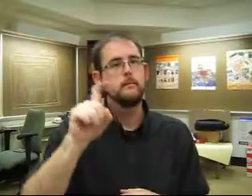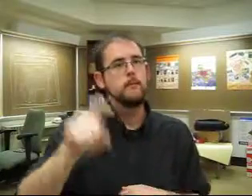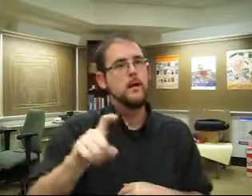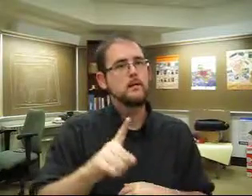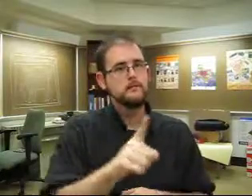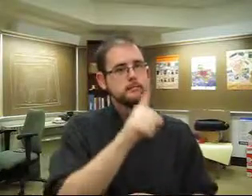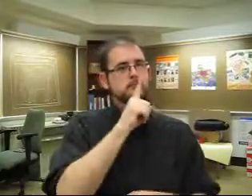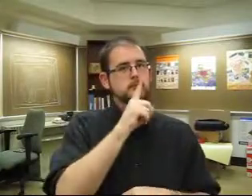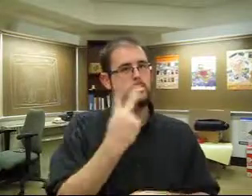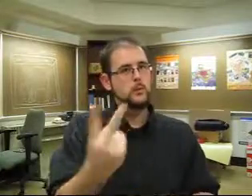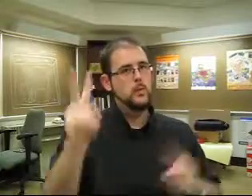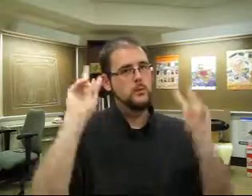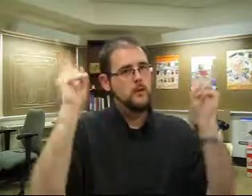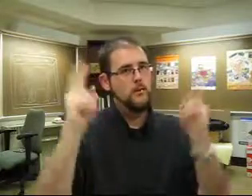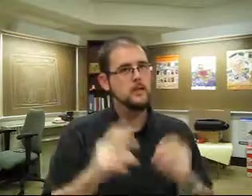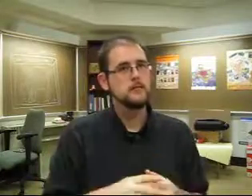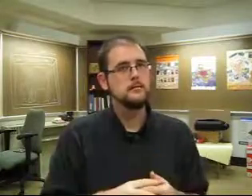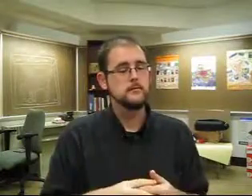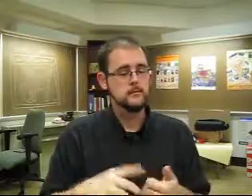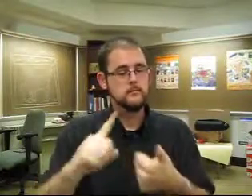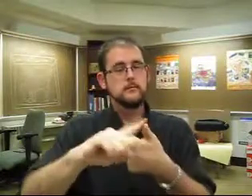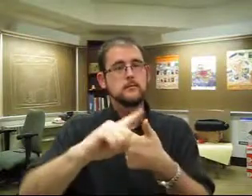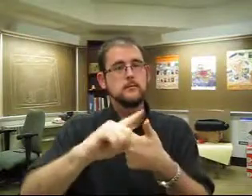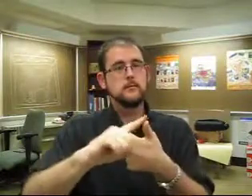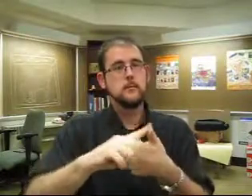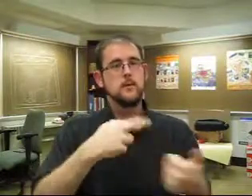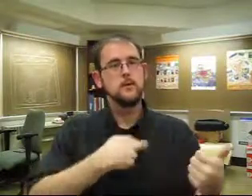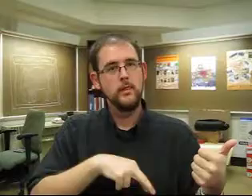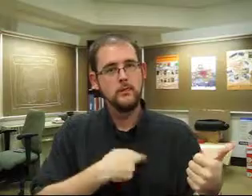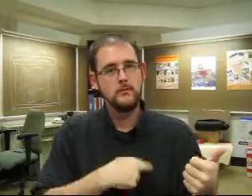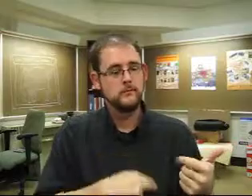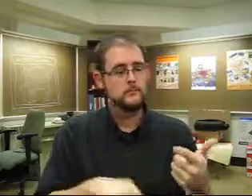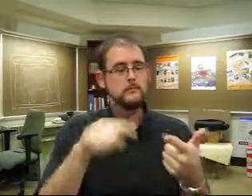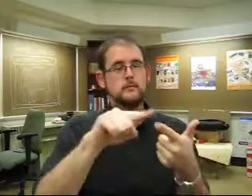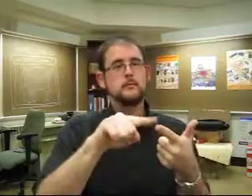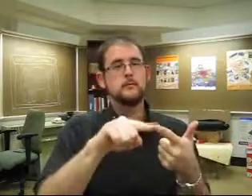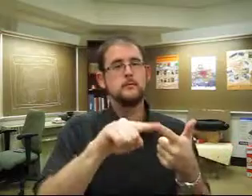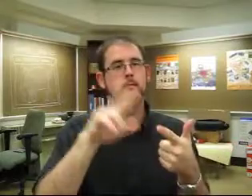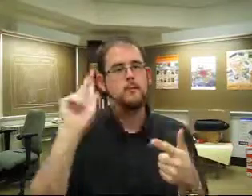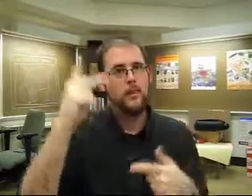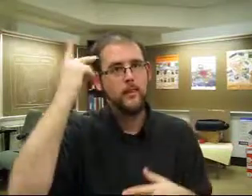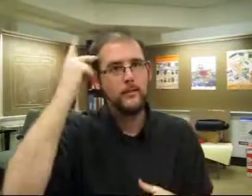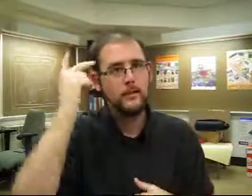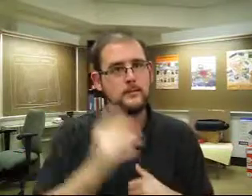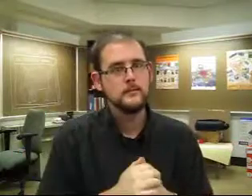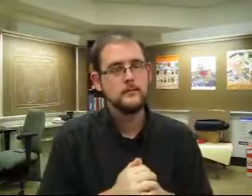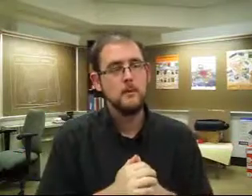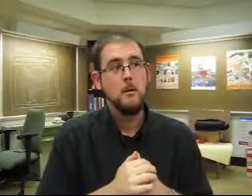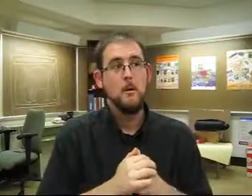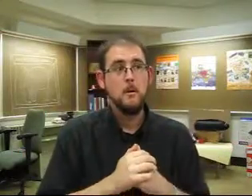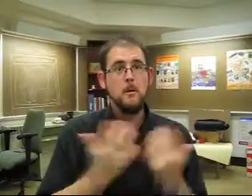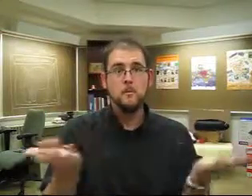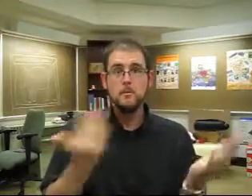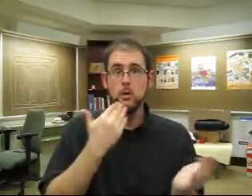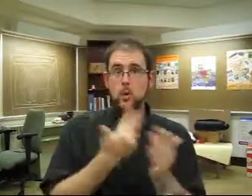there are two topics to avoid: religion and politics.